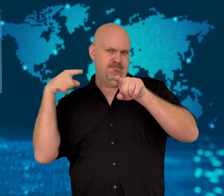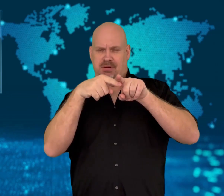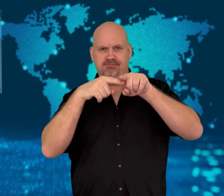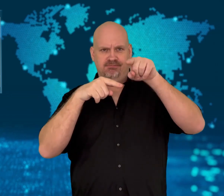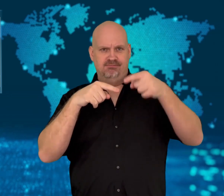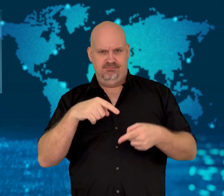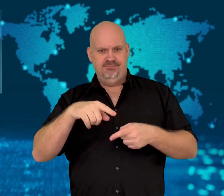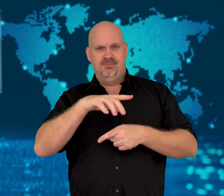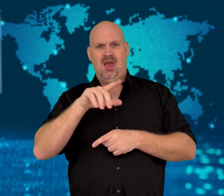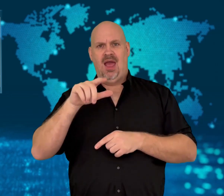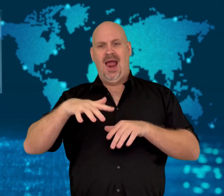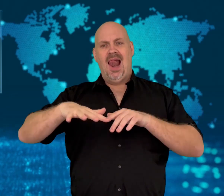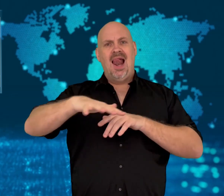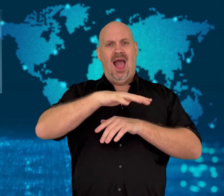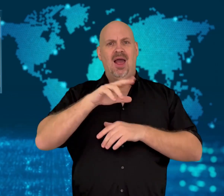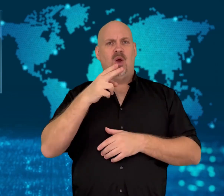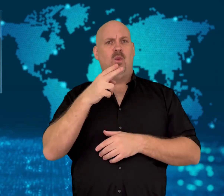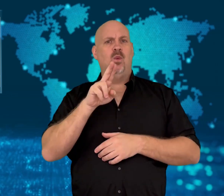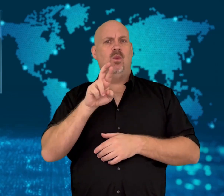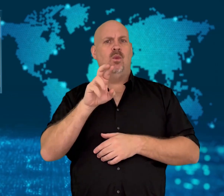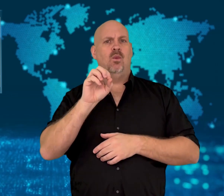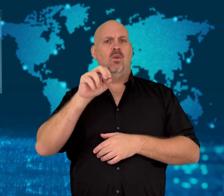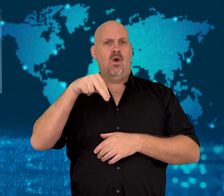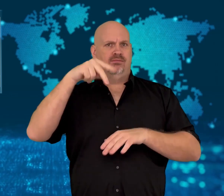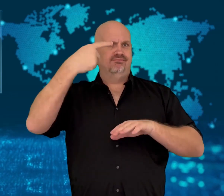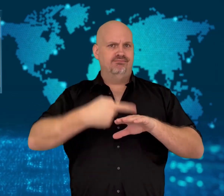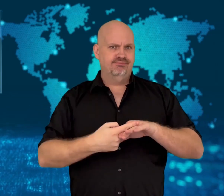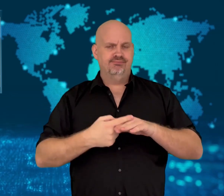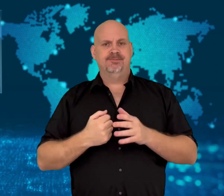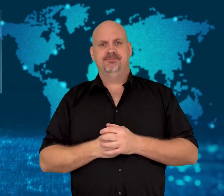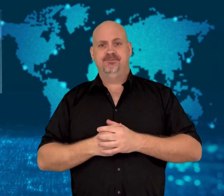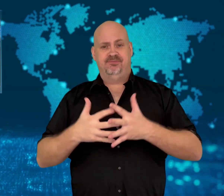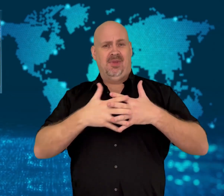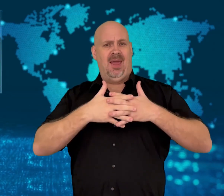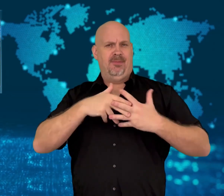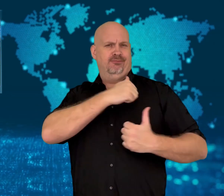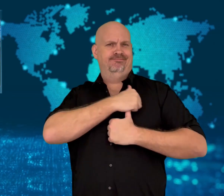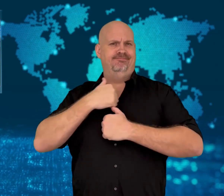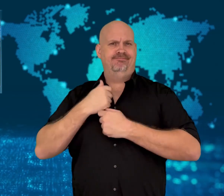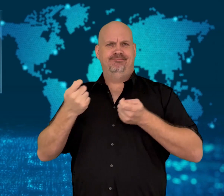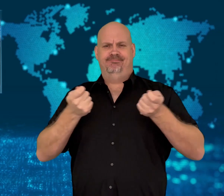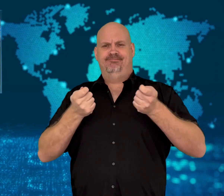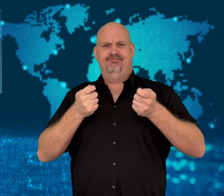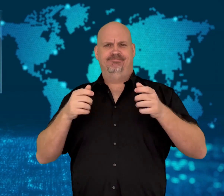an F-16 successfully shot it.